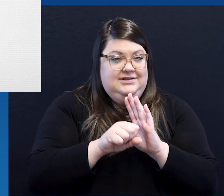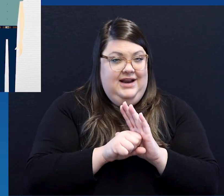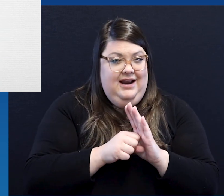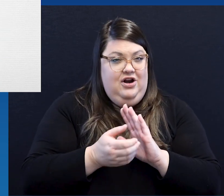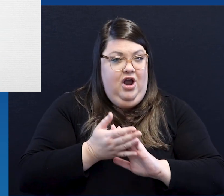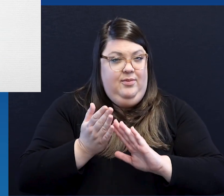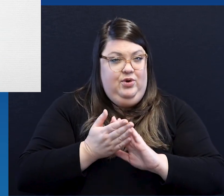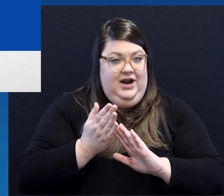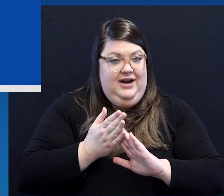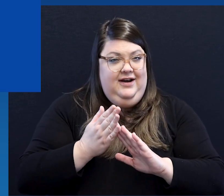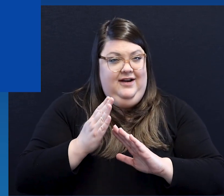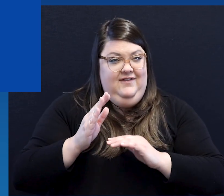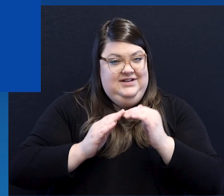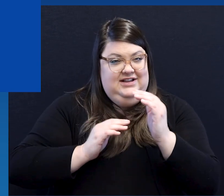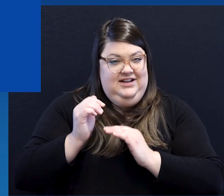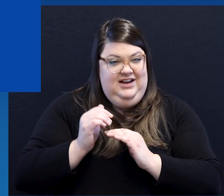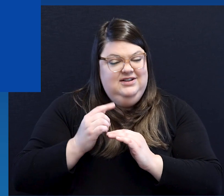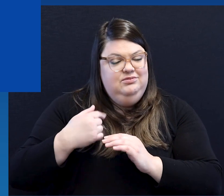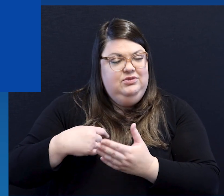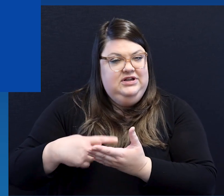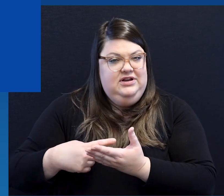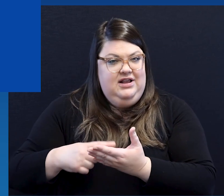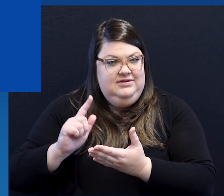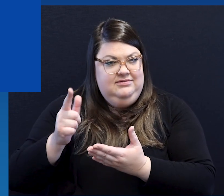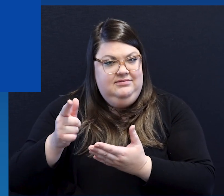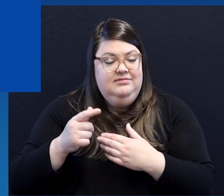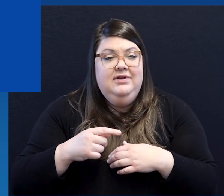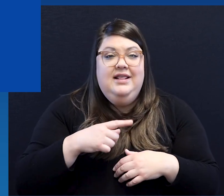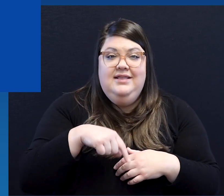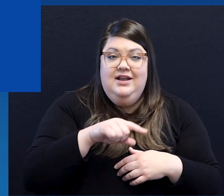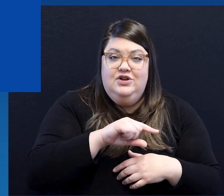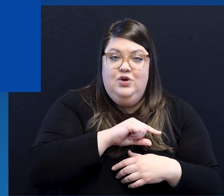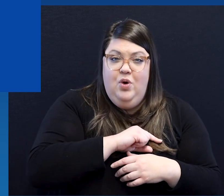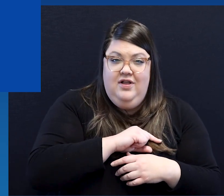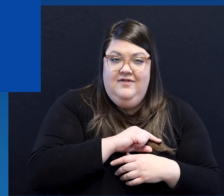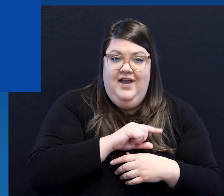DDD delivers long-term services and supports through its qualified vendors.